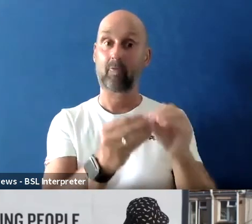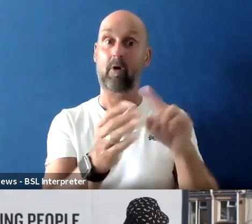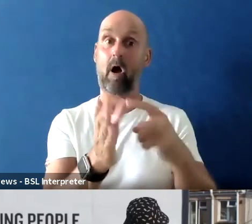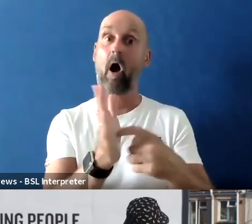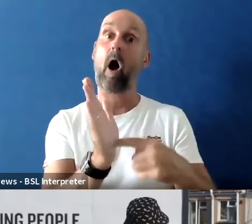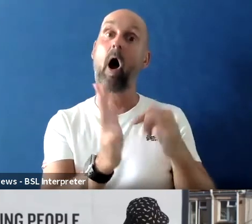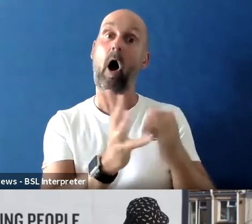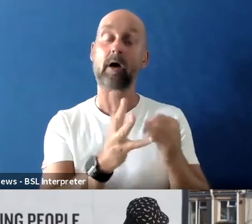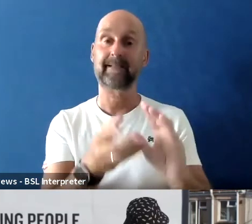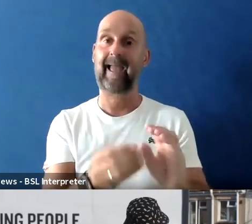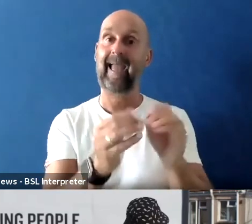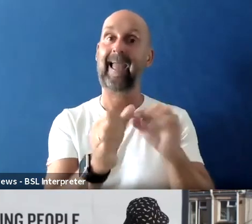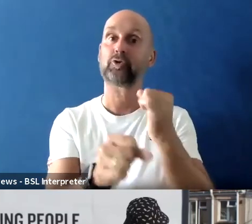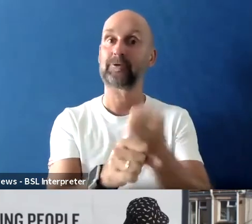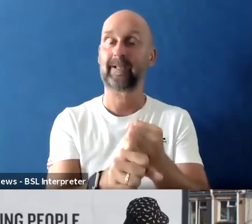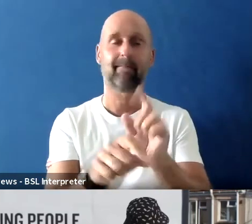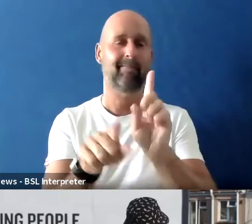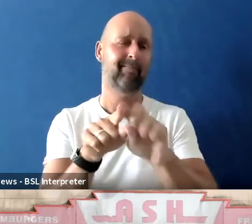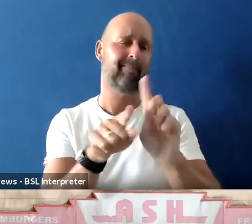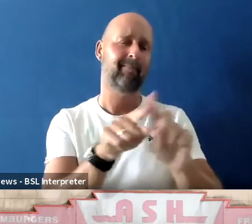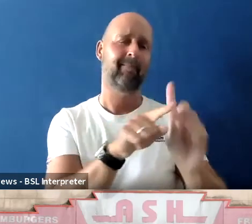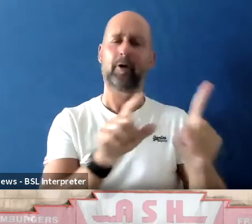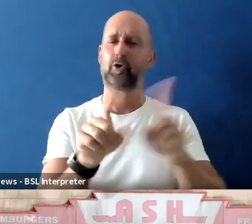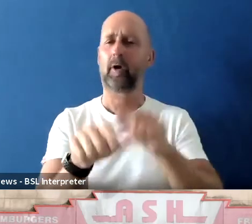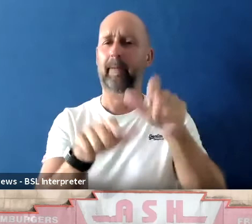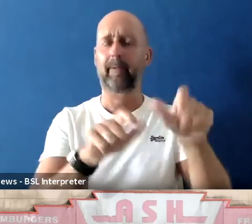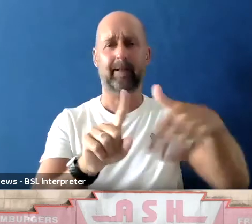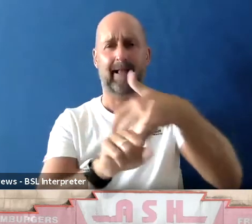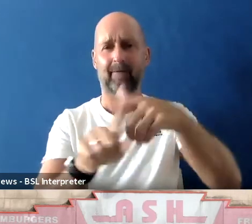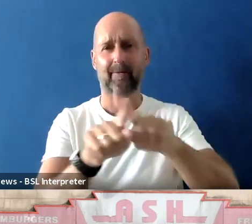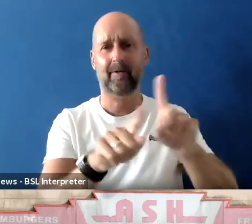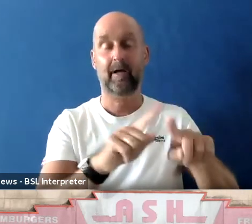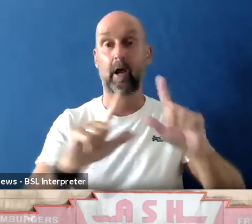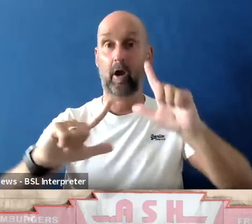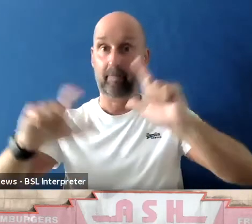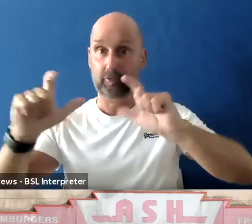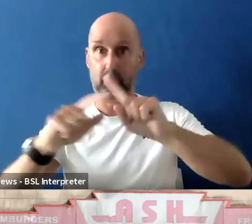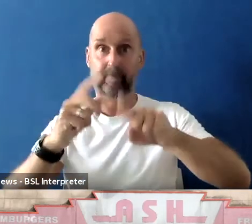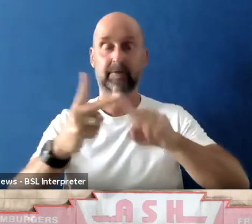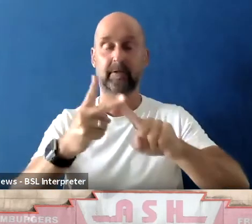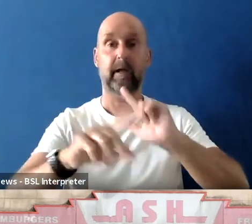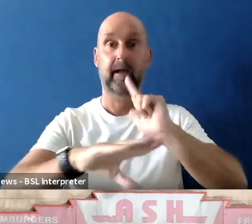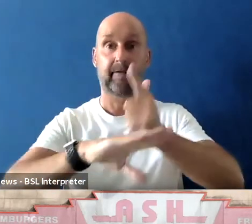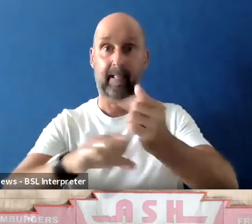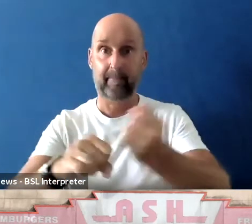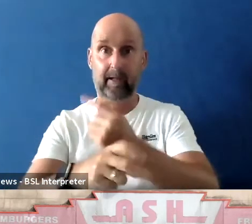made up of a diverse community of young people including photographers, filmmakers, illustrators,